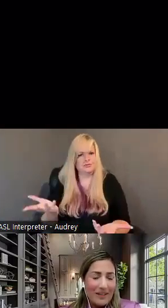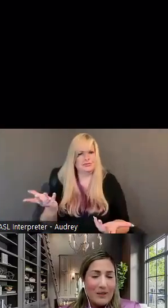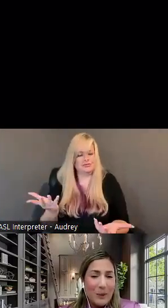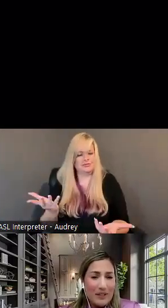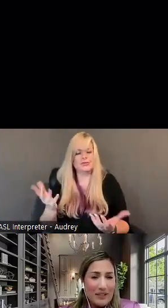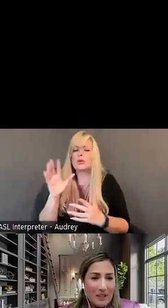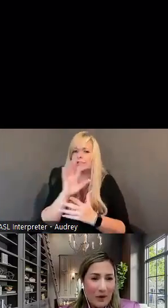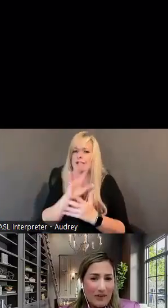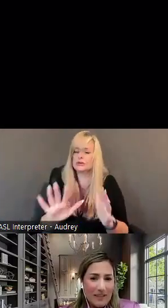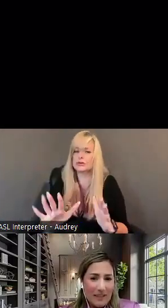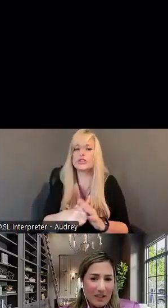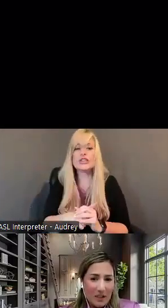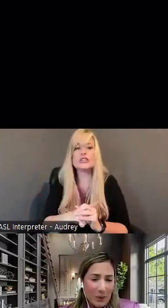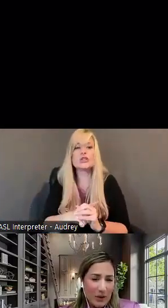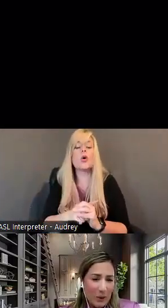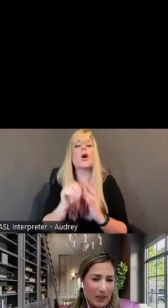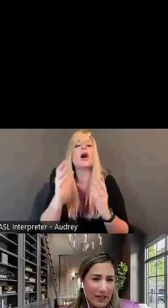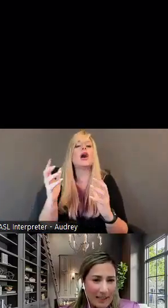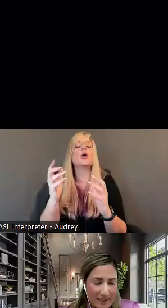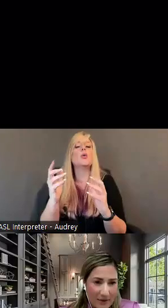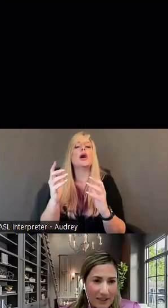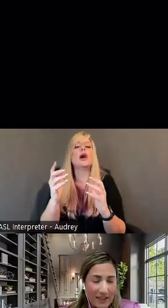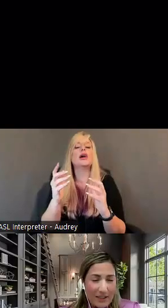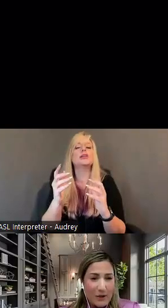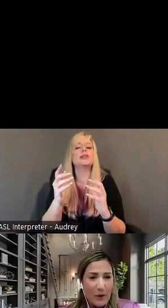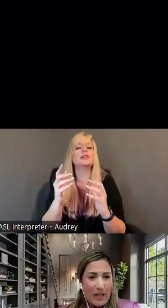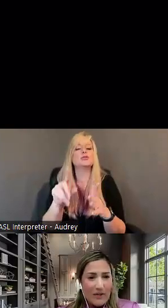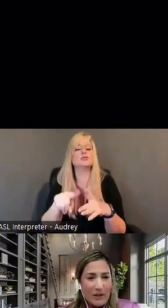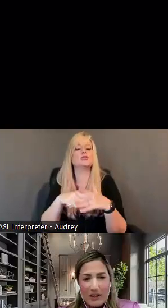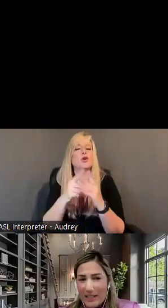So I wanted to ground this discussion with a quick activity, and so if you could just take